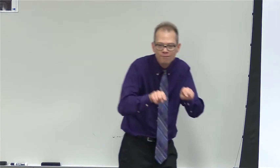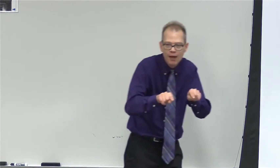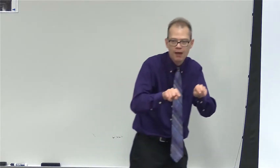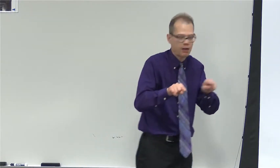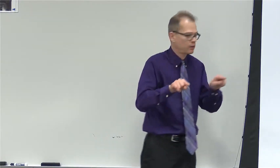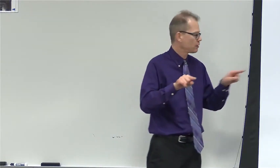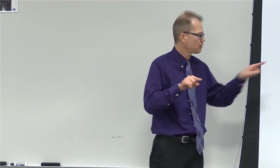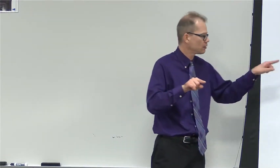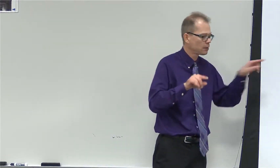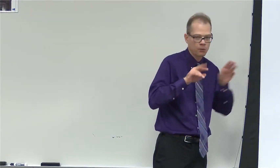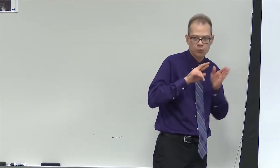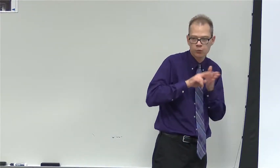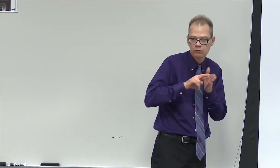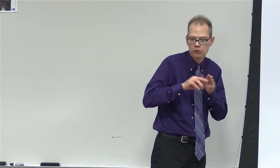uh...survey research methods